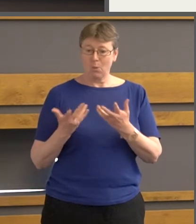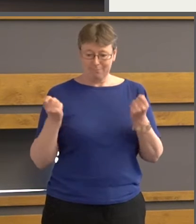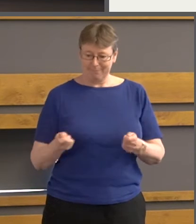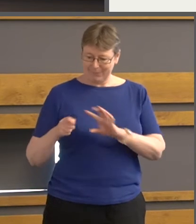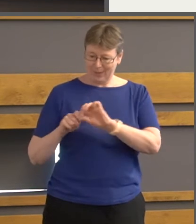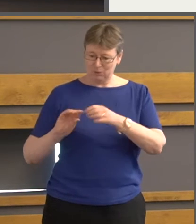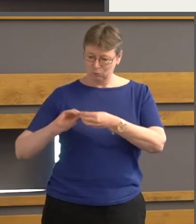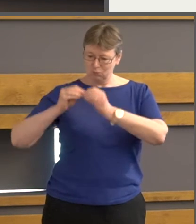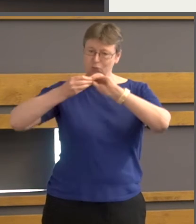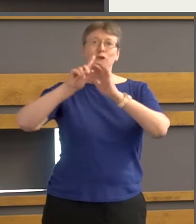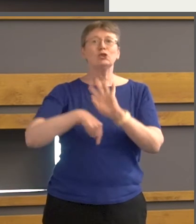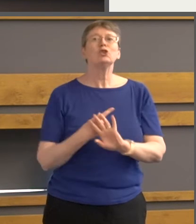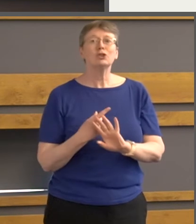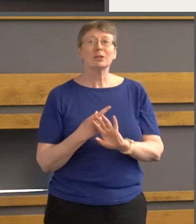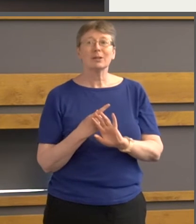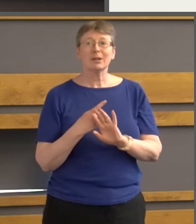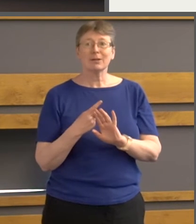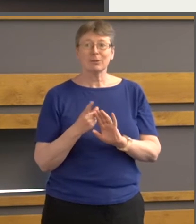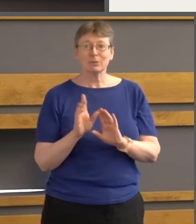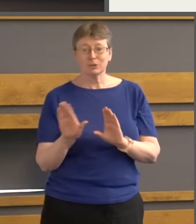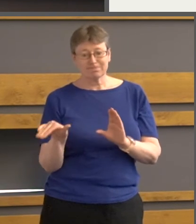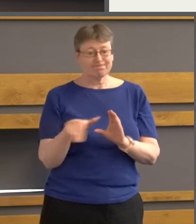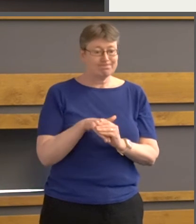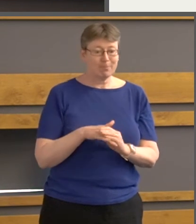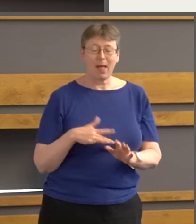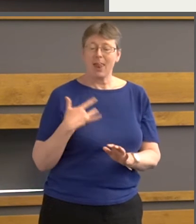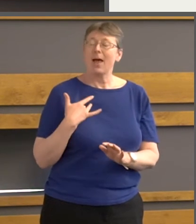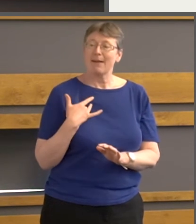So jute was part of my life, a durable product.